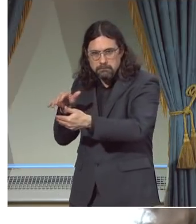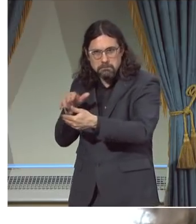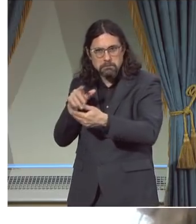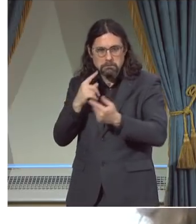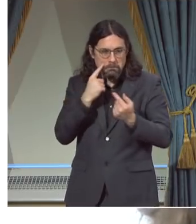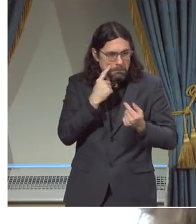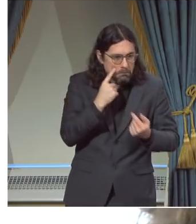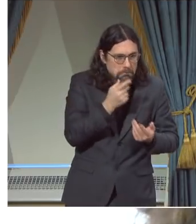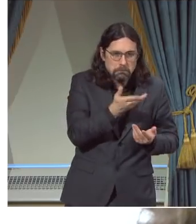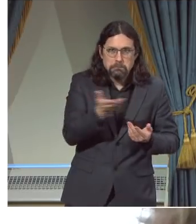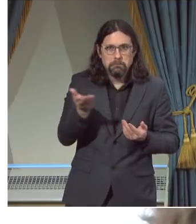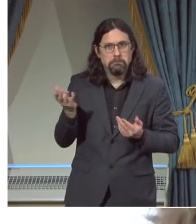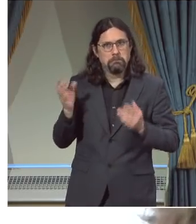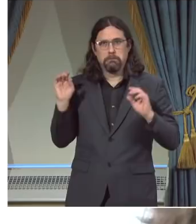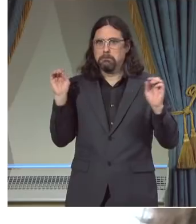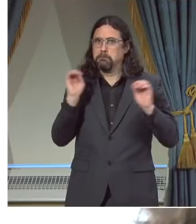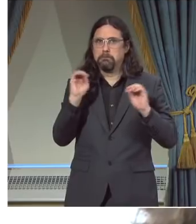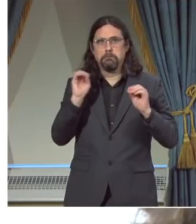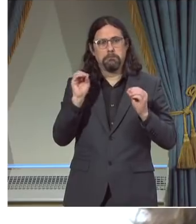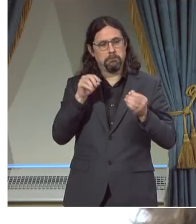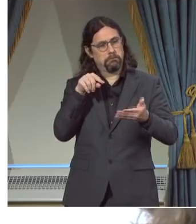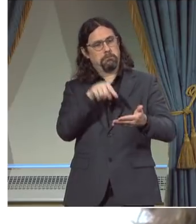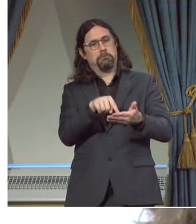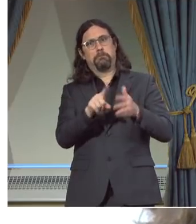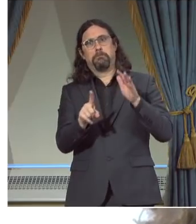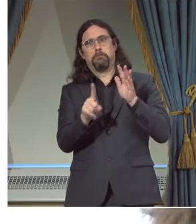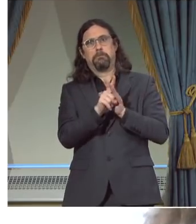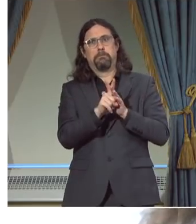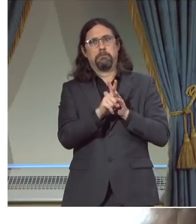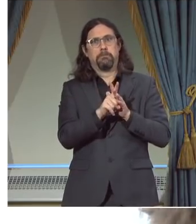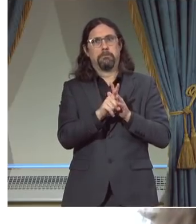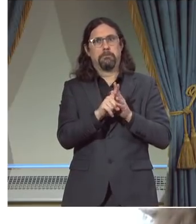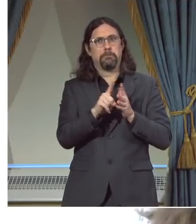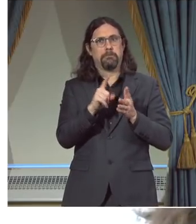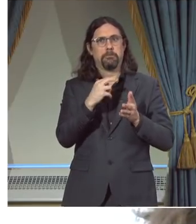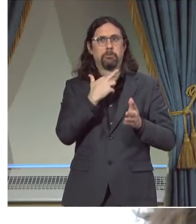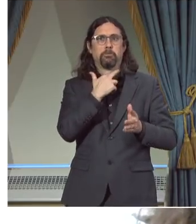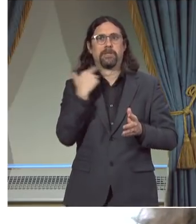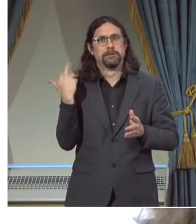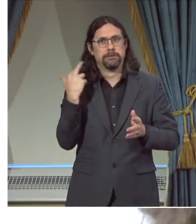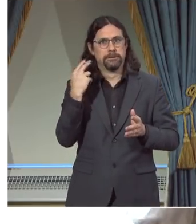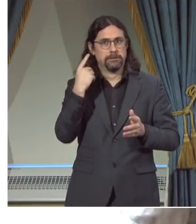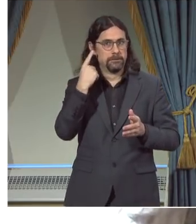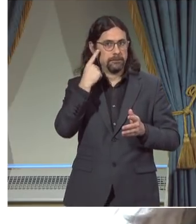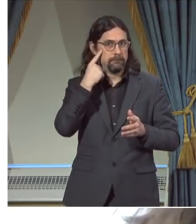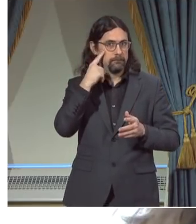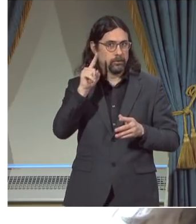THAT THERE'S ANY RISK TO INDIVIDUALS FROM THIS RESPIRATORY